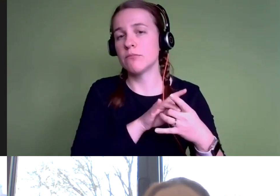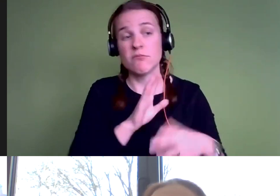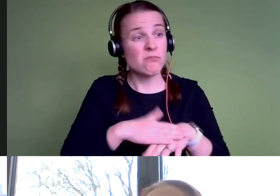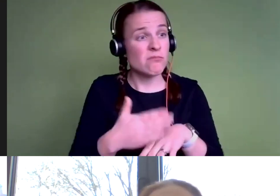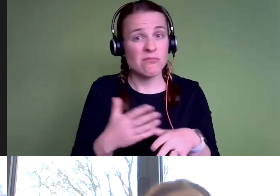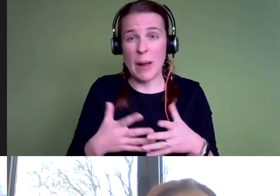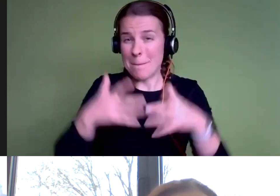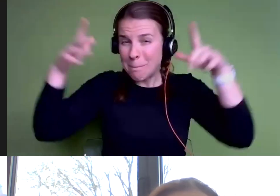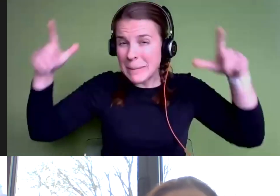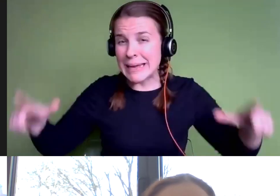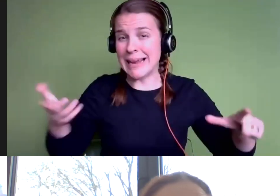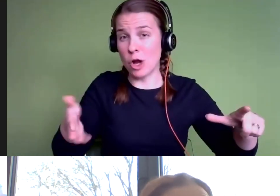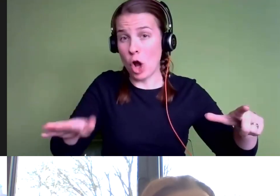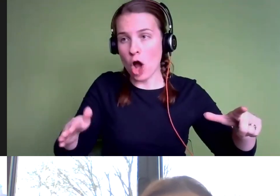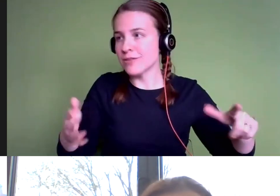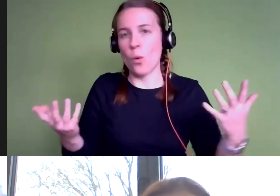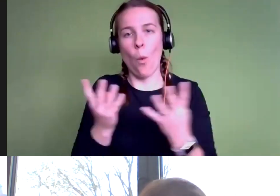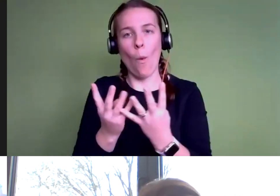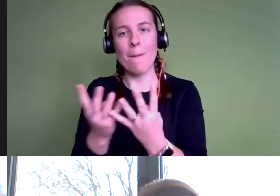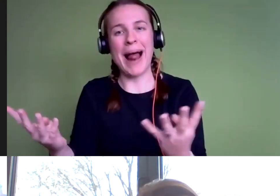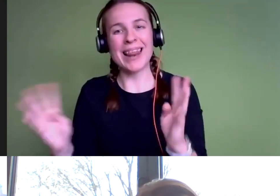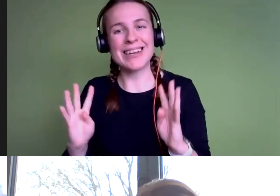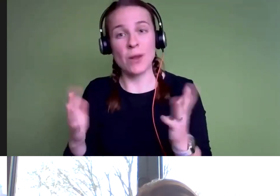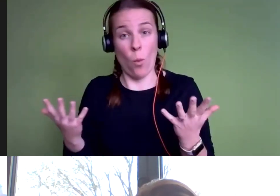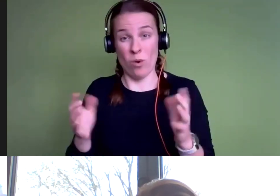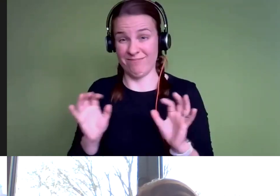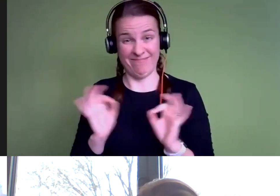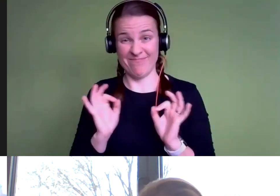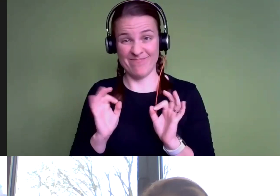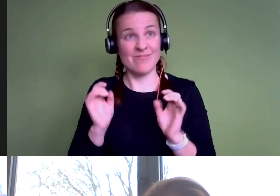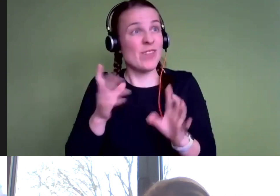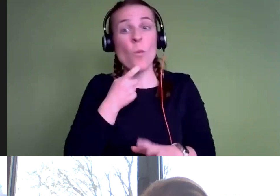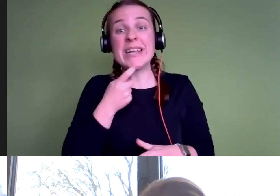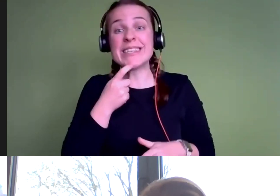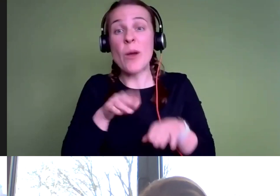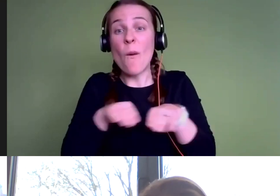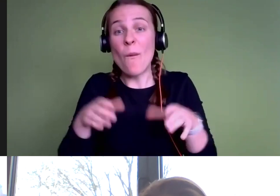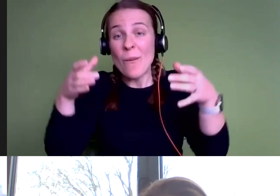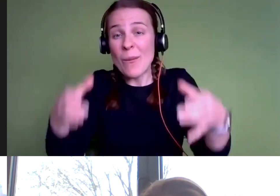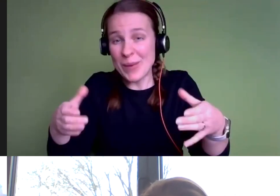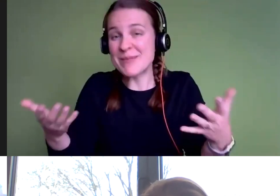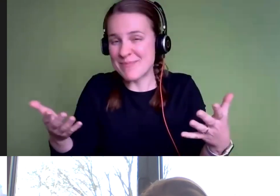and the outdoor space. Wherever they live, wherever whether they have a huge